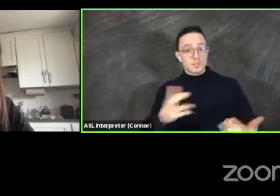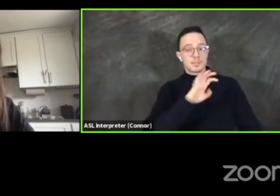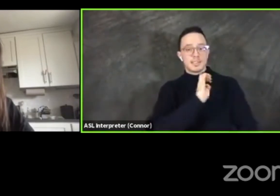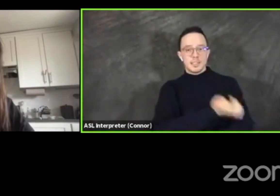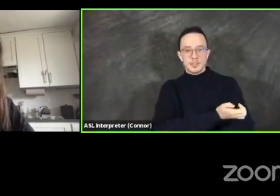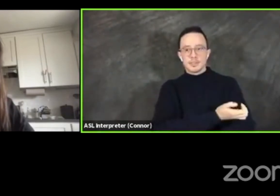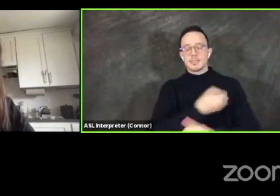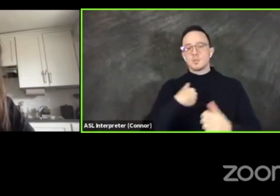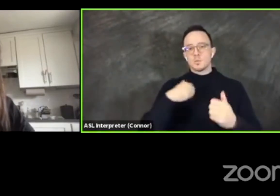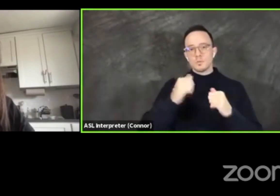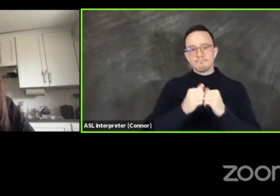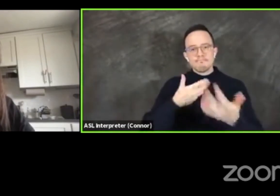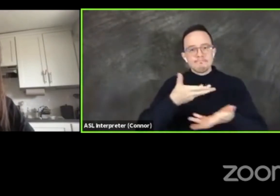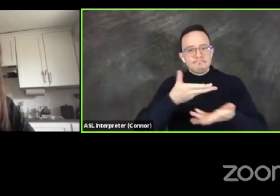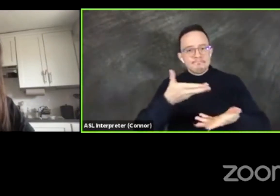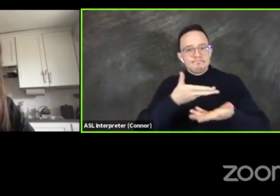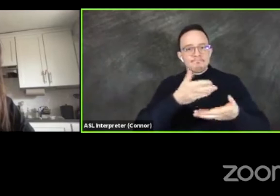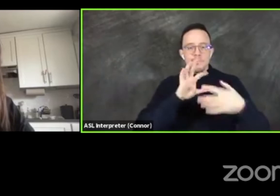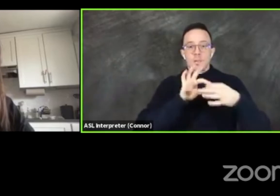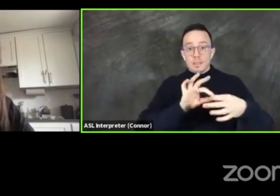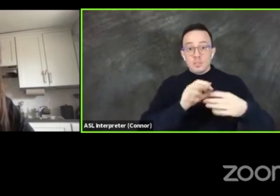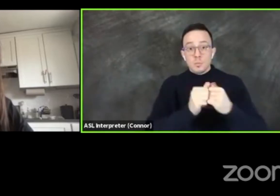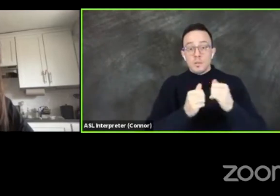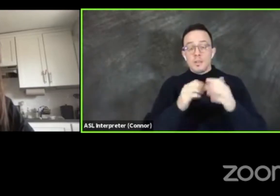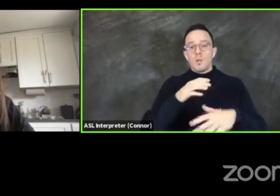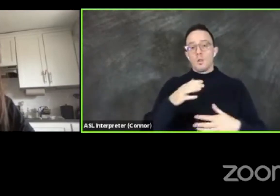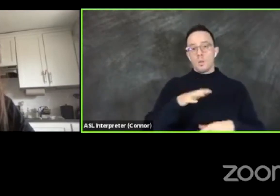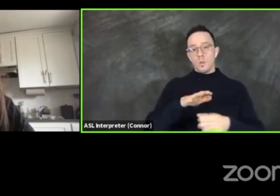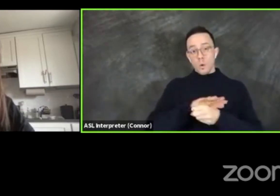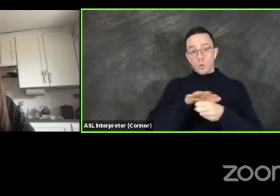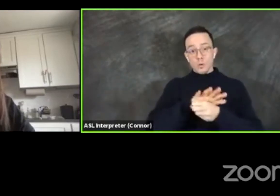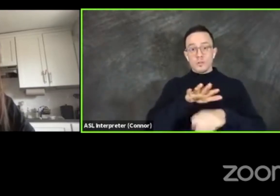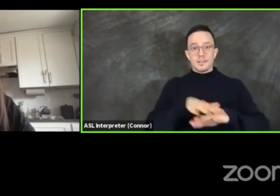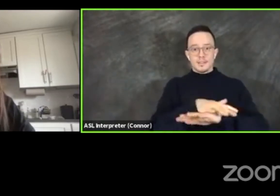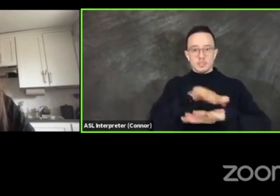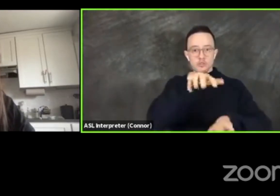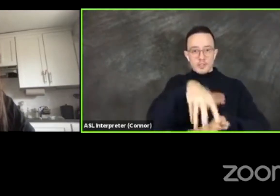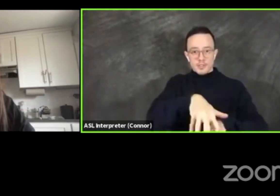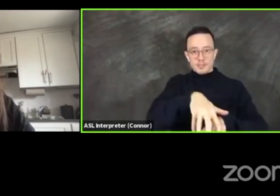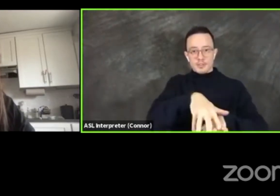RELATIONSHIPS WITH LOCAL INDIGENOUS AND FIRST NATIONS ARTISTS AND ORGANIZATIONS